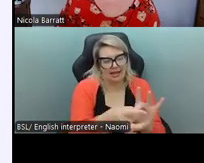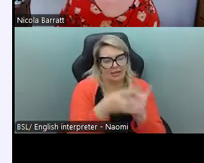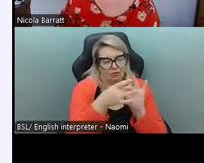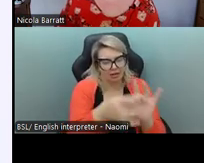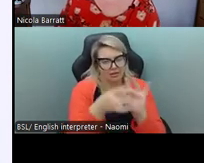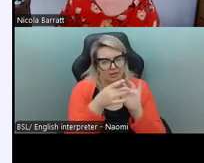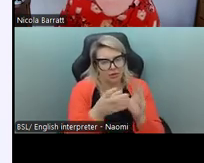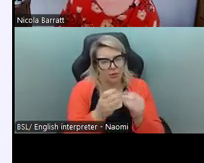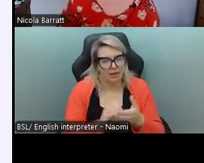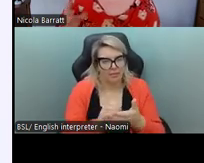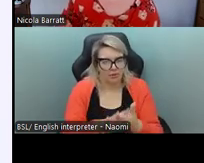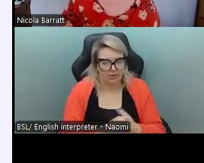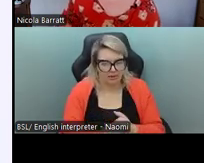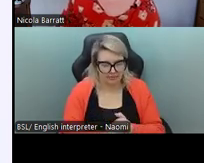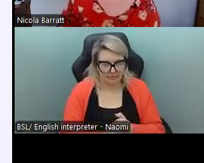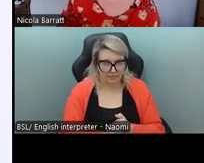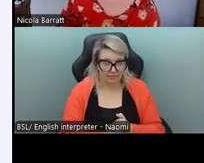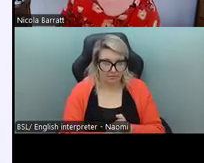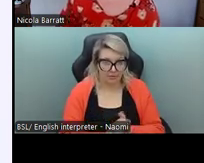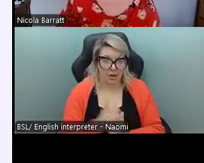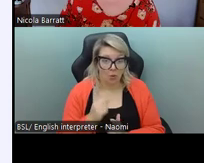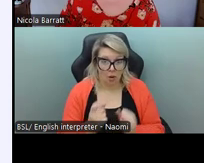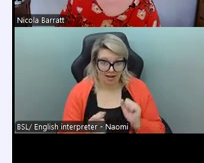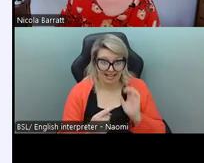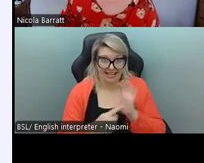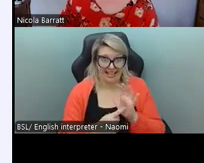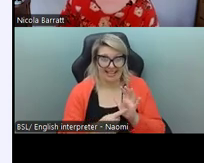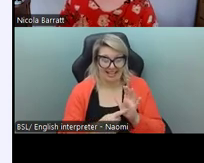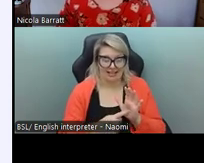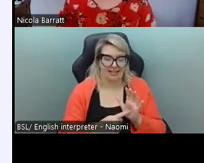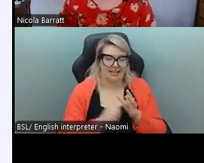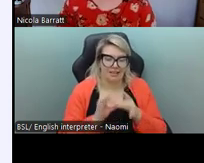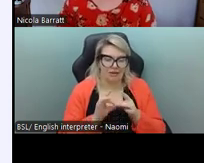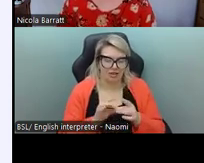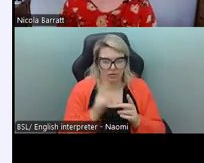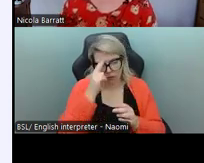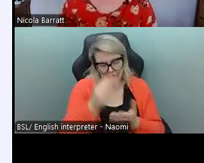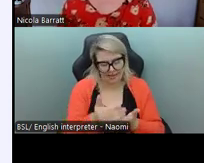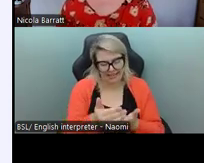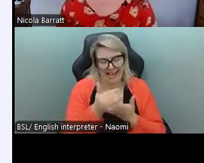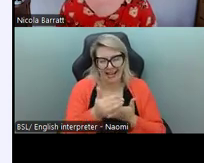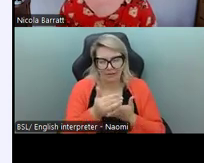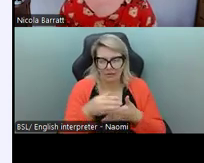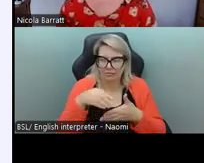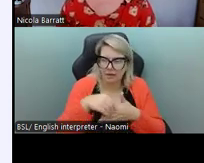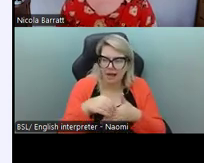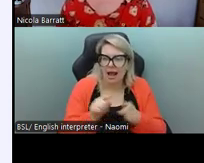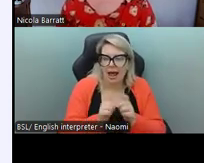One key interaction are saves. Saves are how many people have bookmarked your post.